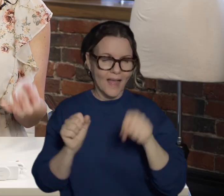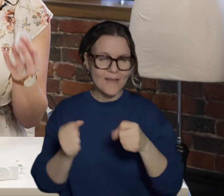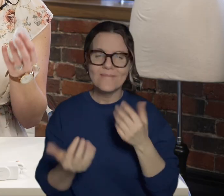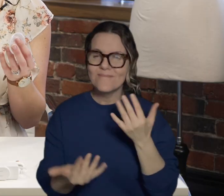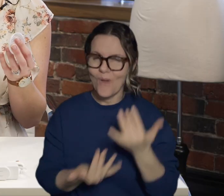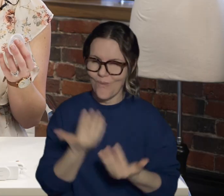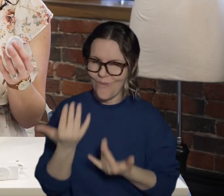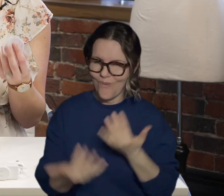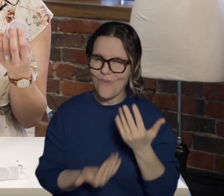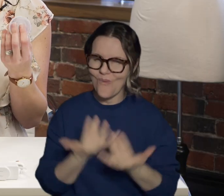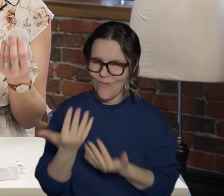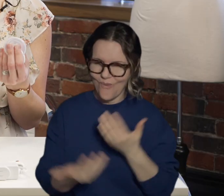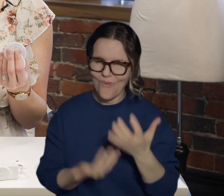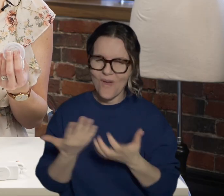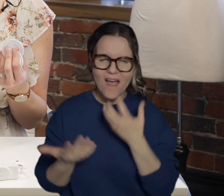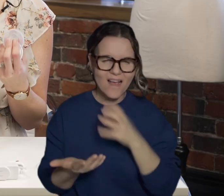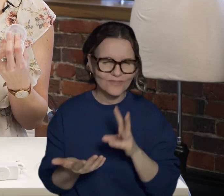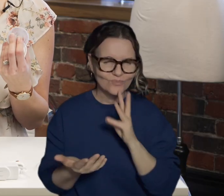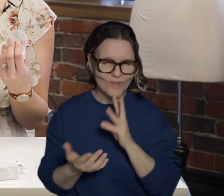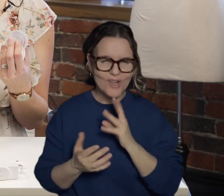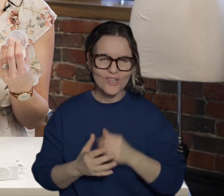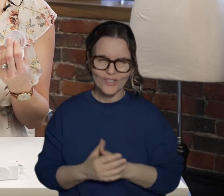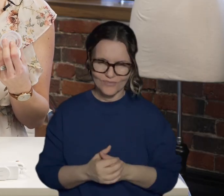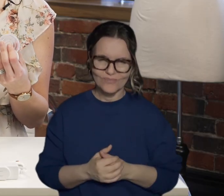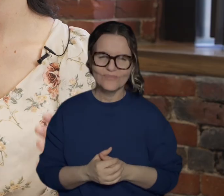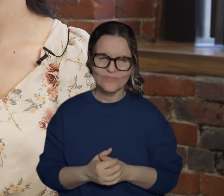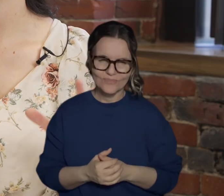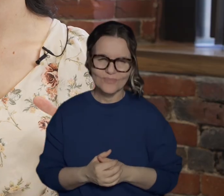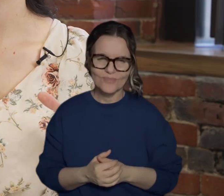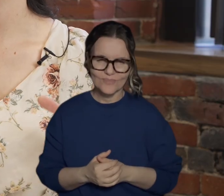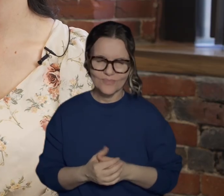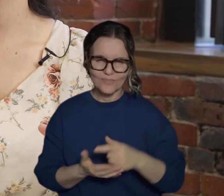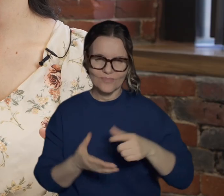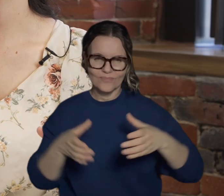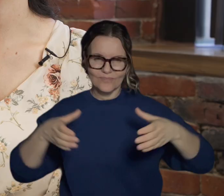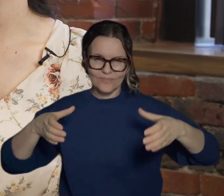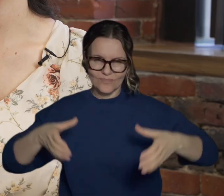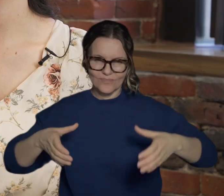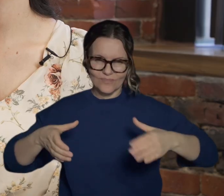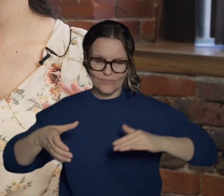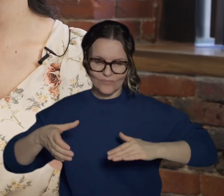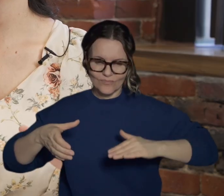of your parts so the first option is boiling so you're going to take a large stock pot put your